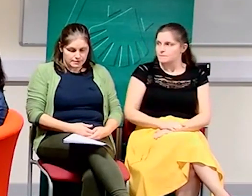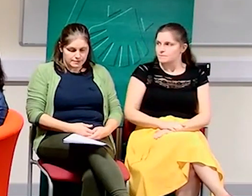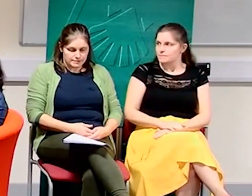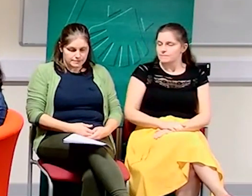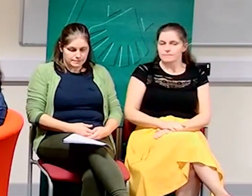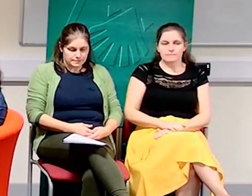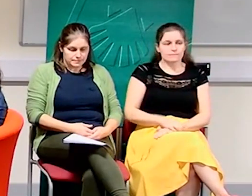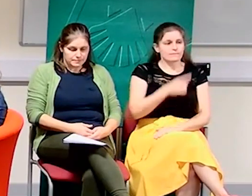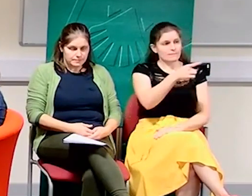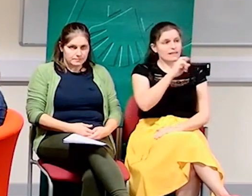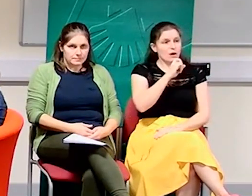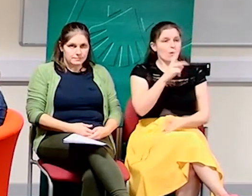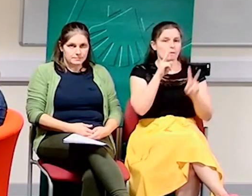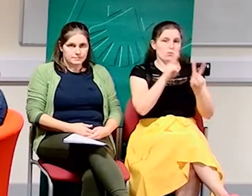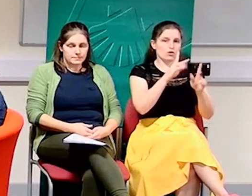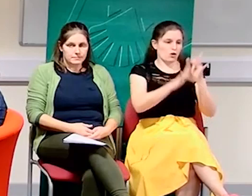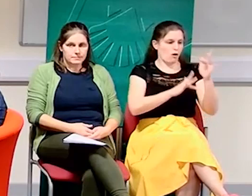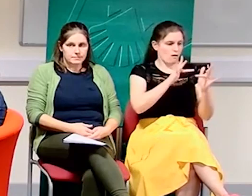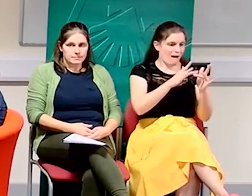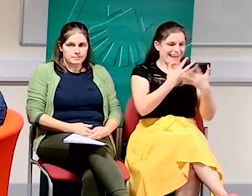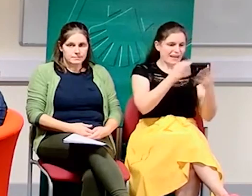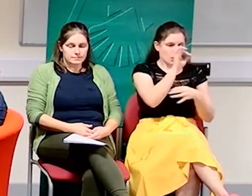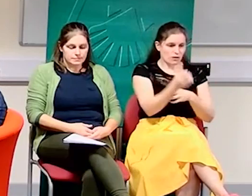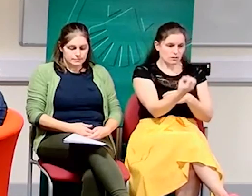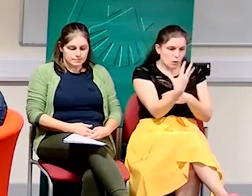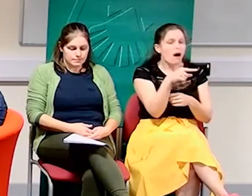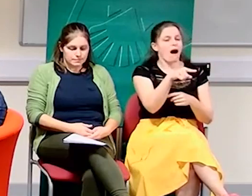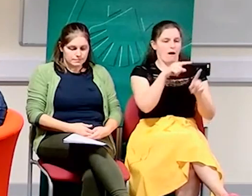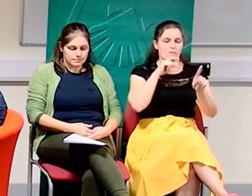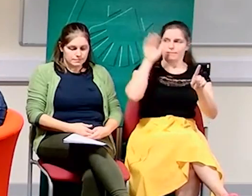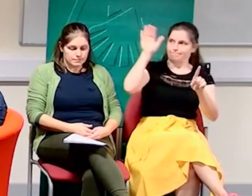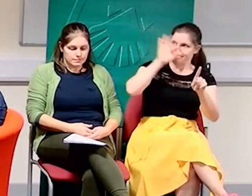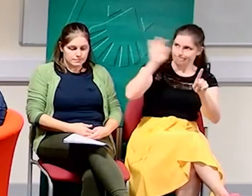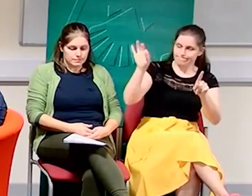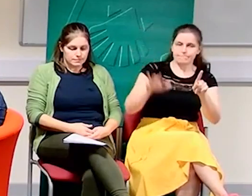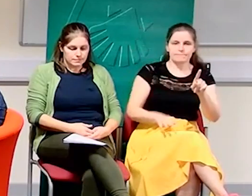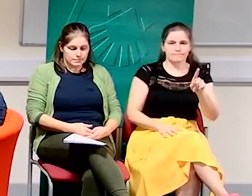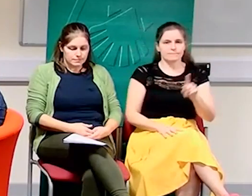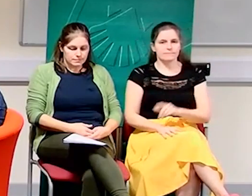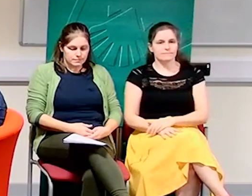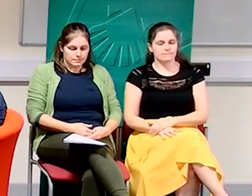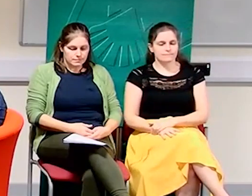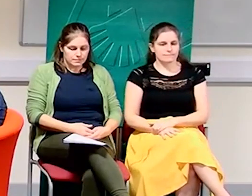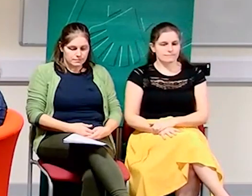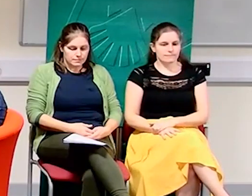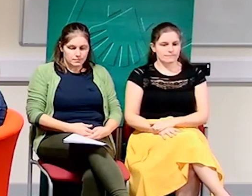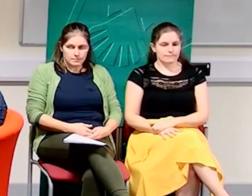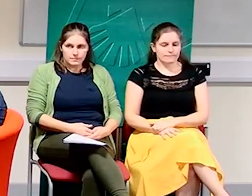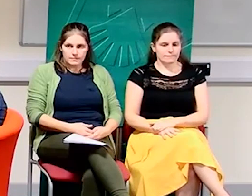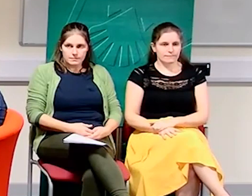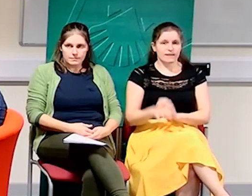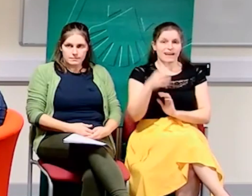the questions that have been posted online um and we do also have a designated quiet space which is